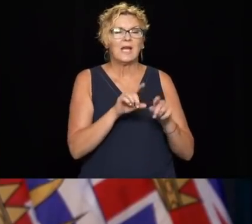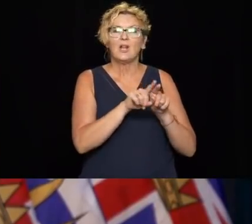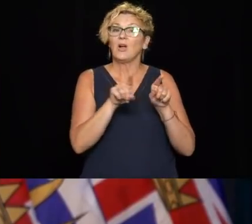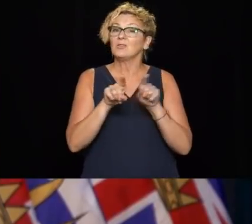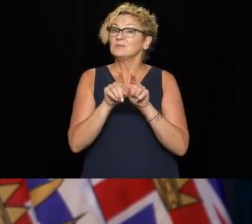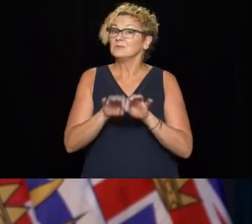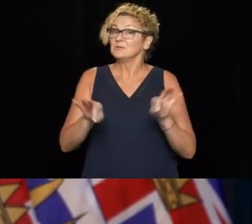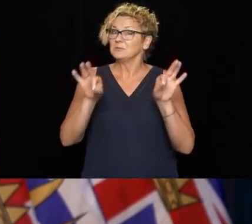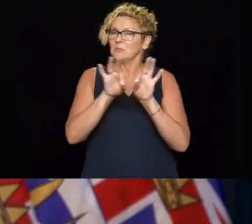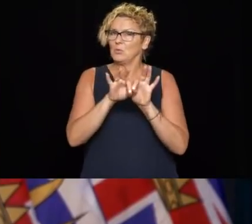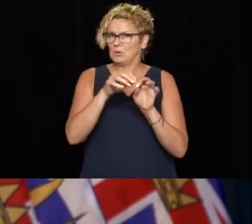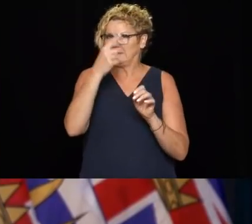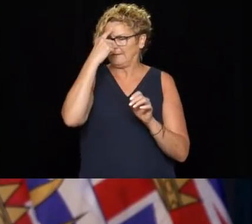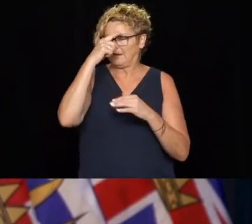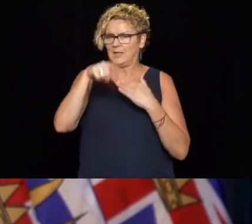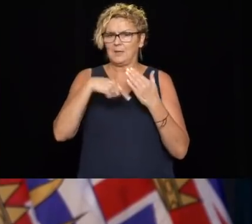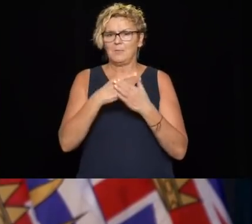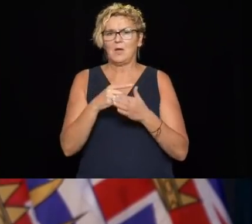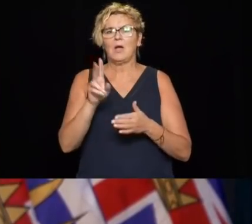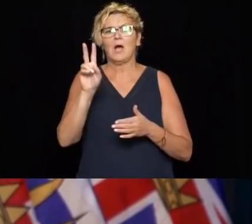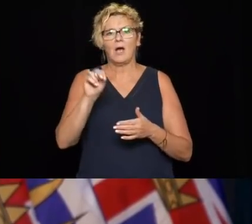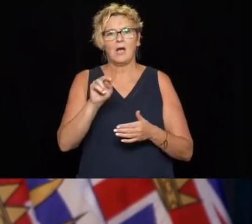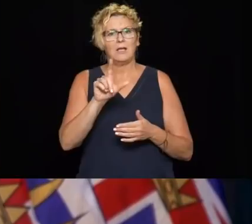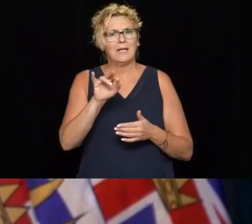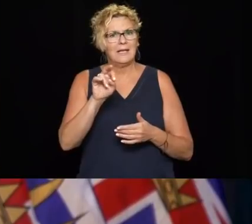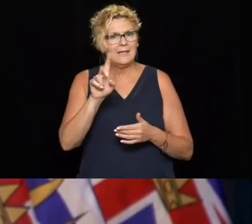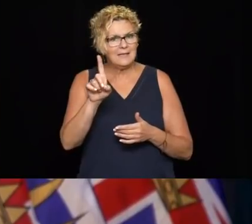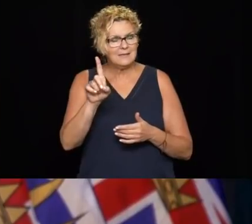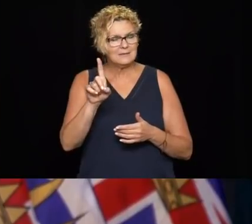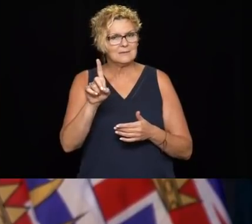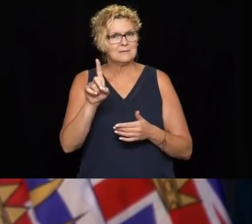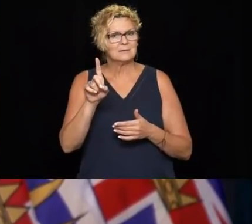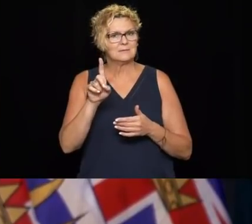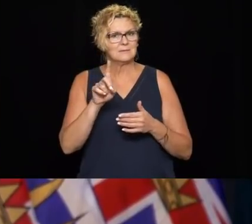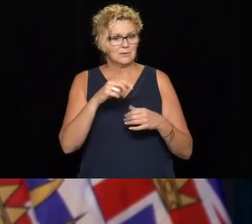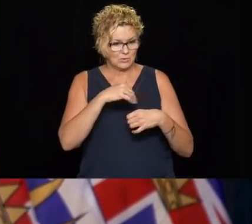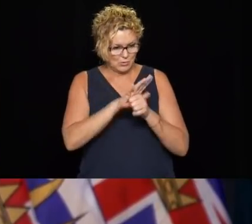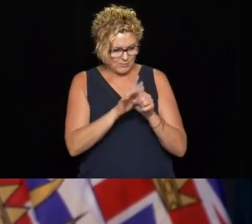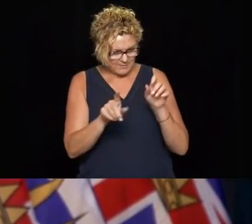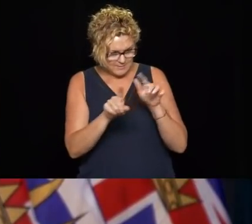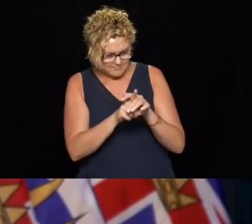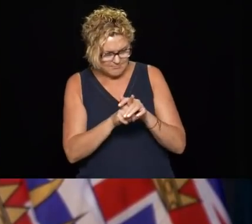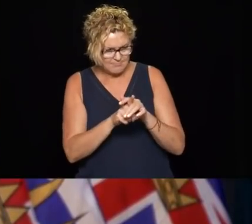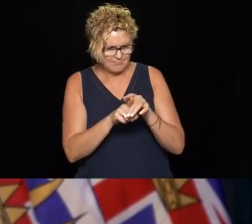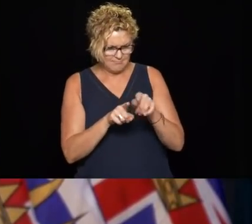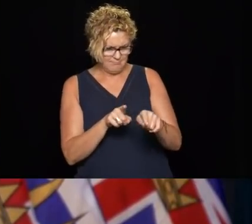And we had set ourselves up to make sure that we could watch very carefully for hospitalizations, ICU, outbreaks and long-term